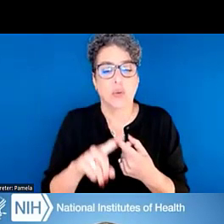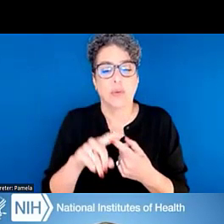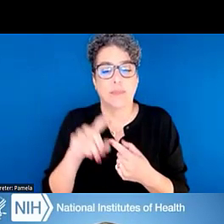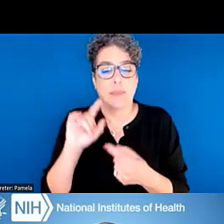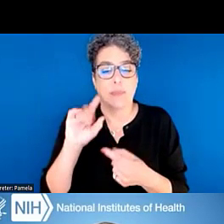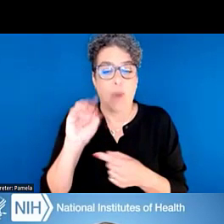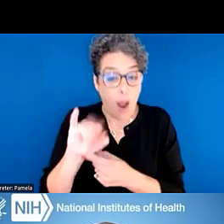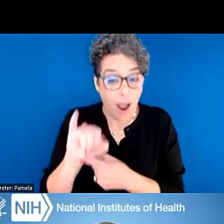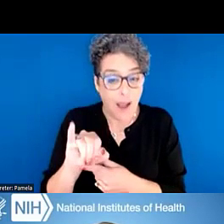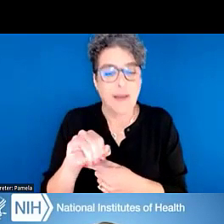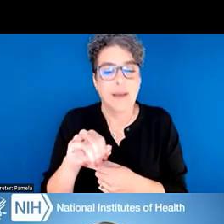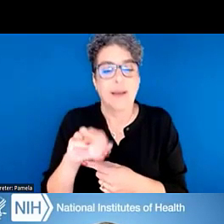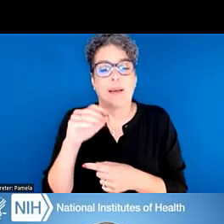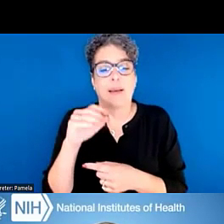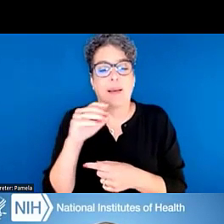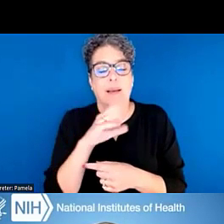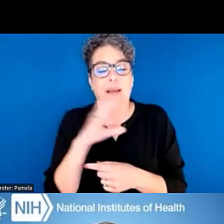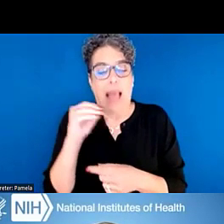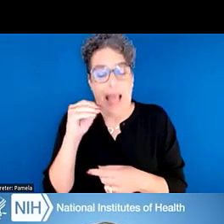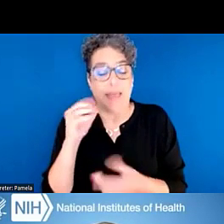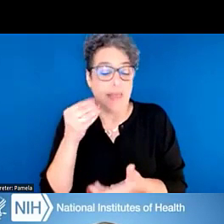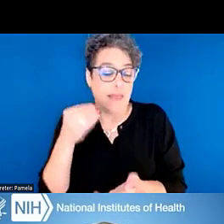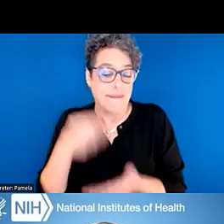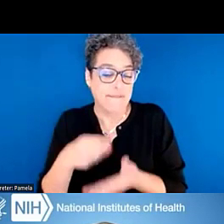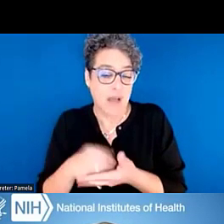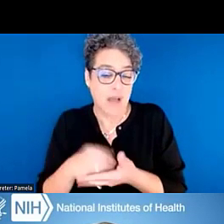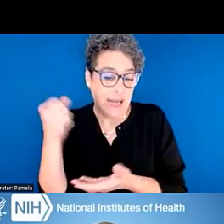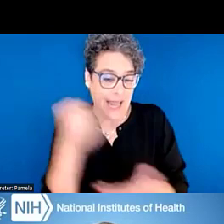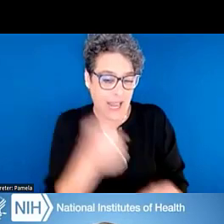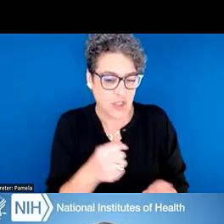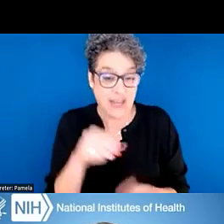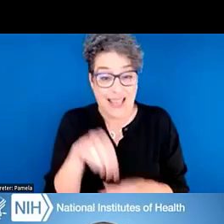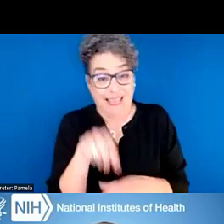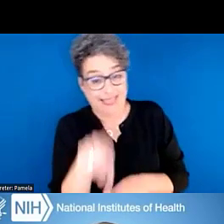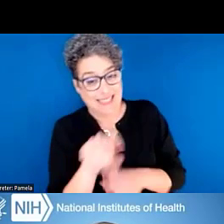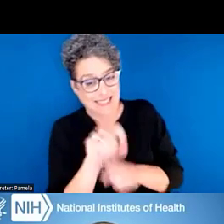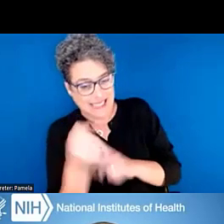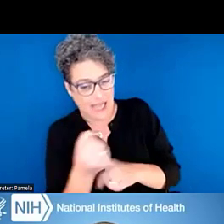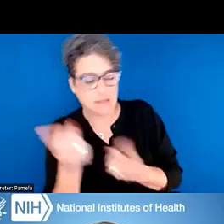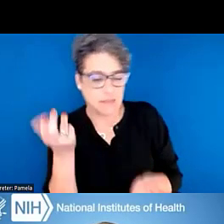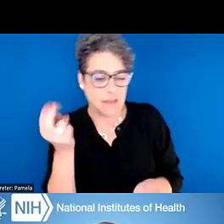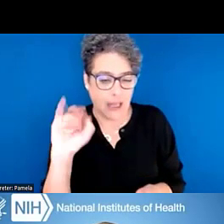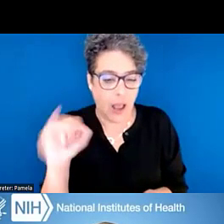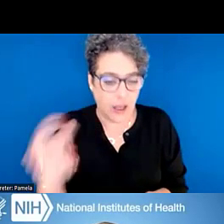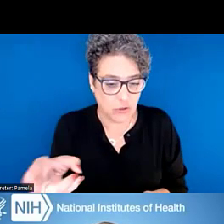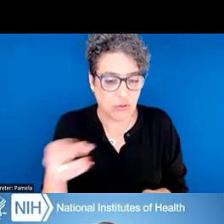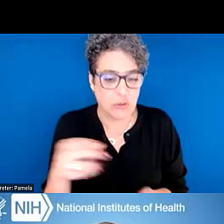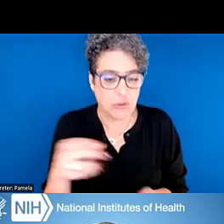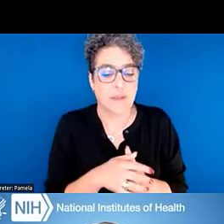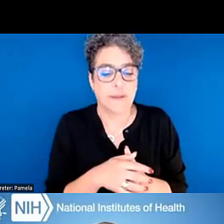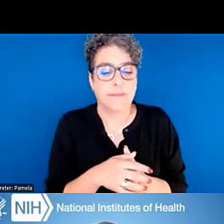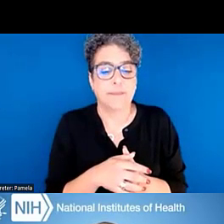and in this case it would be likely NIH, and I'm including the regulation that talks